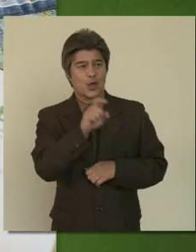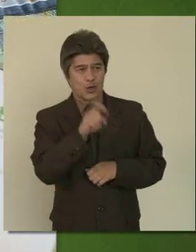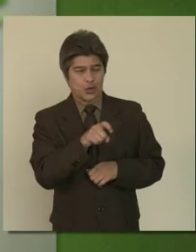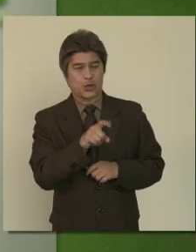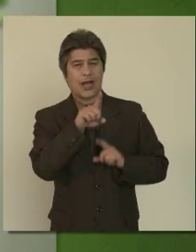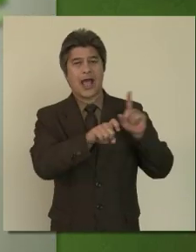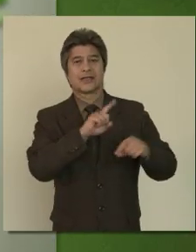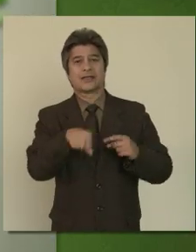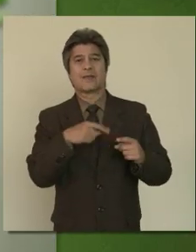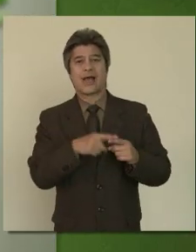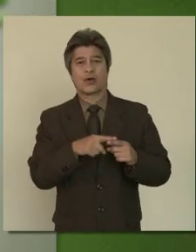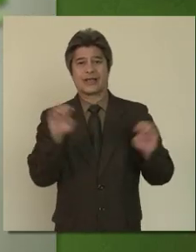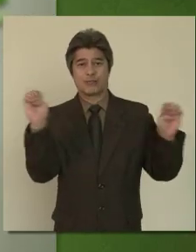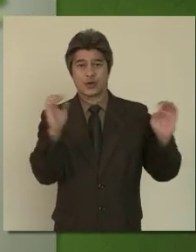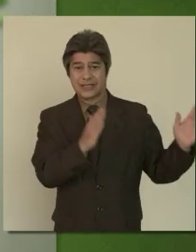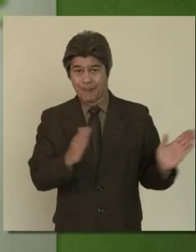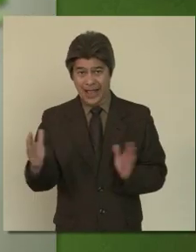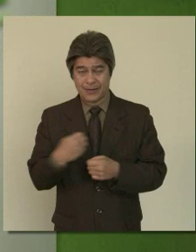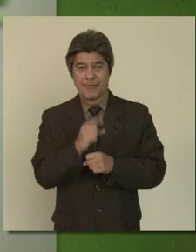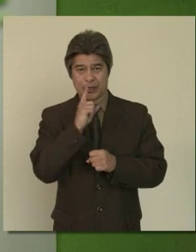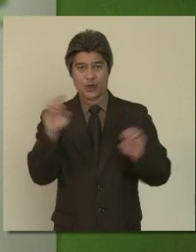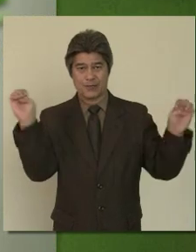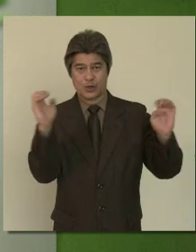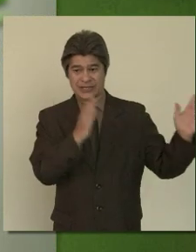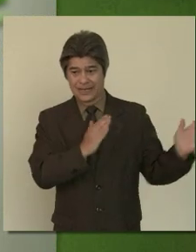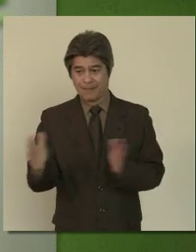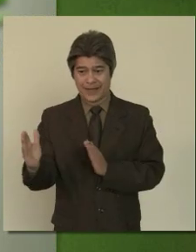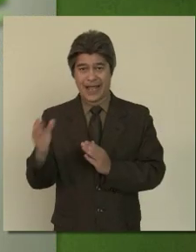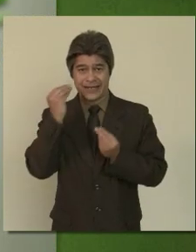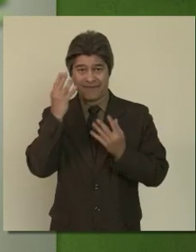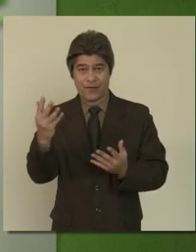You should inquire about emergency plans, and make sure your emergency